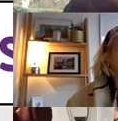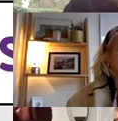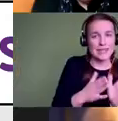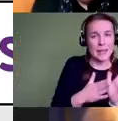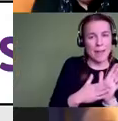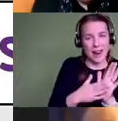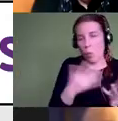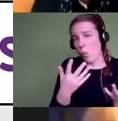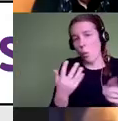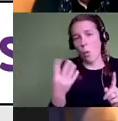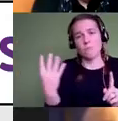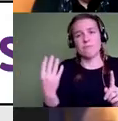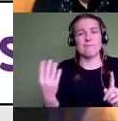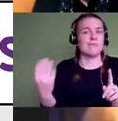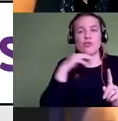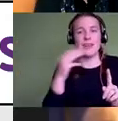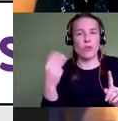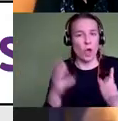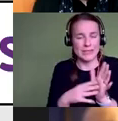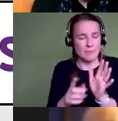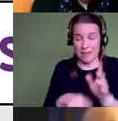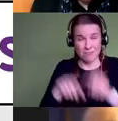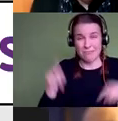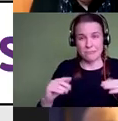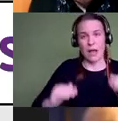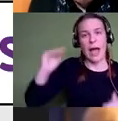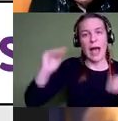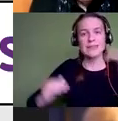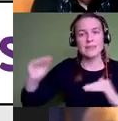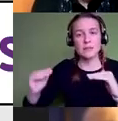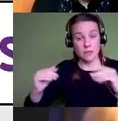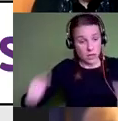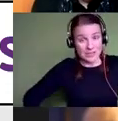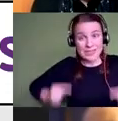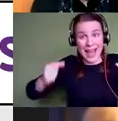wheelchair, its size, the height of the plates and knee height. I had, on average